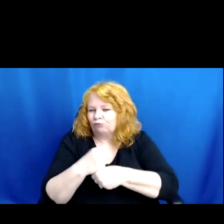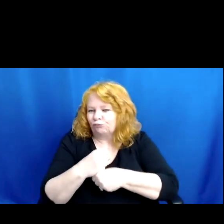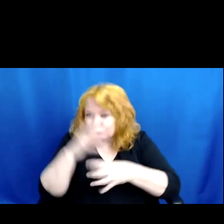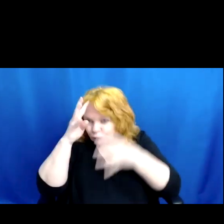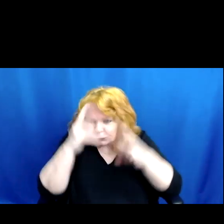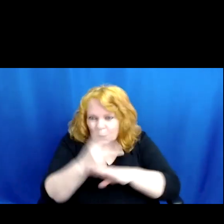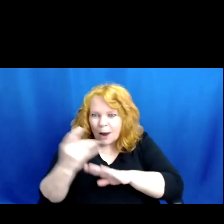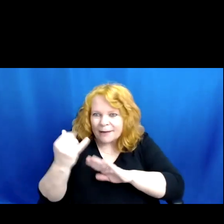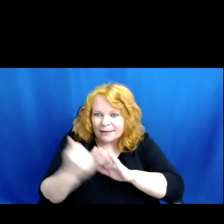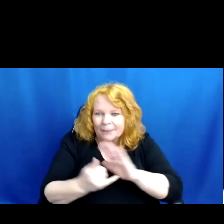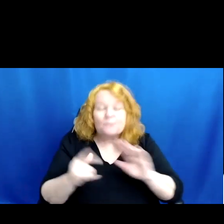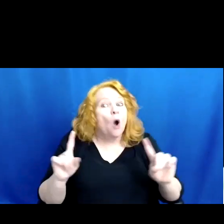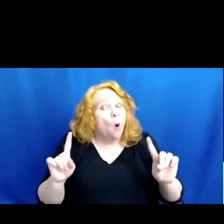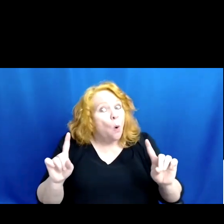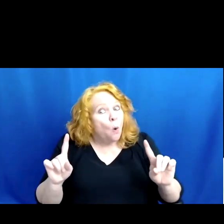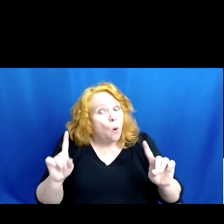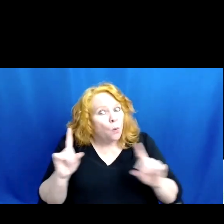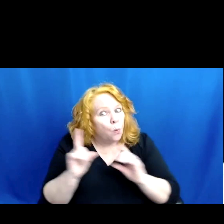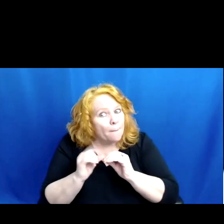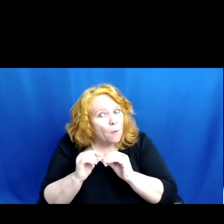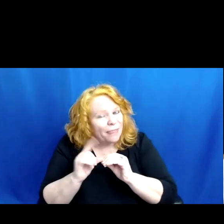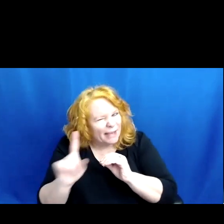One more thing, sorry, I’ve just remember one more thing.